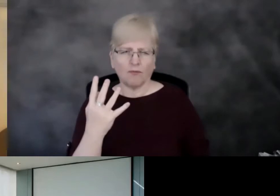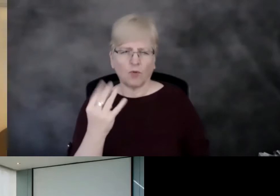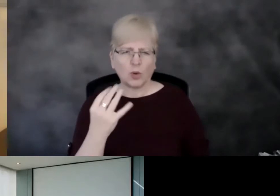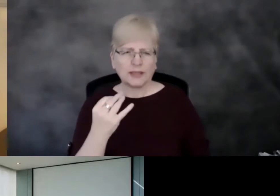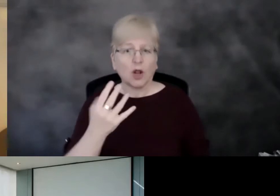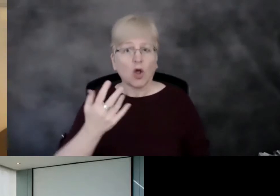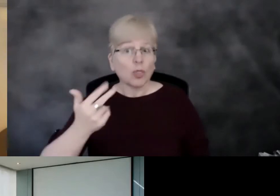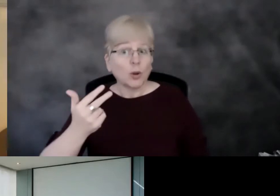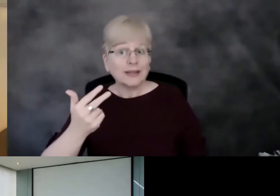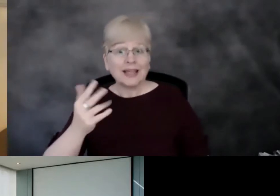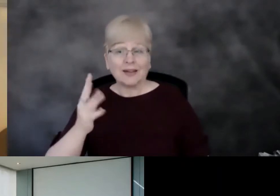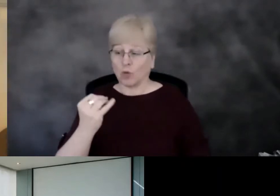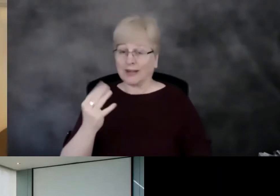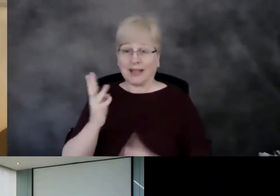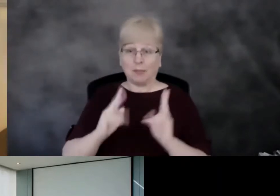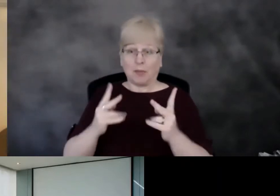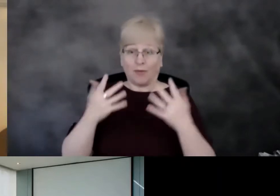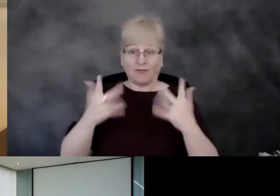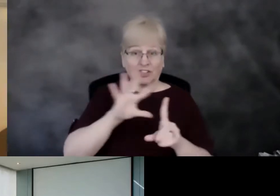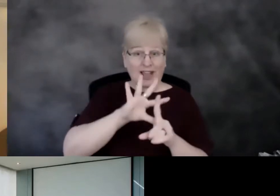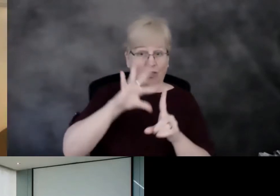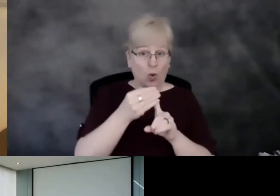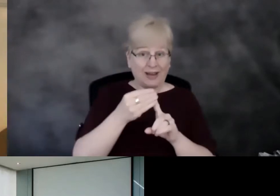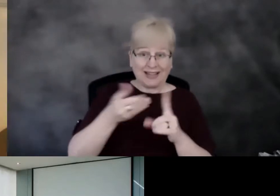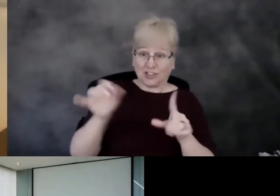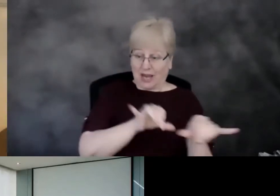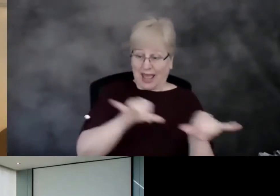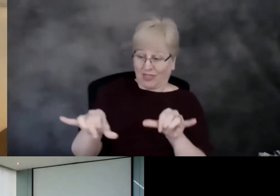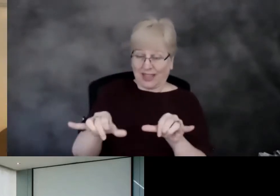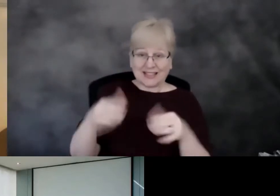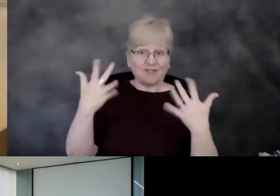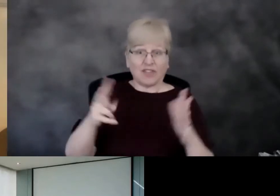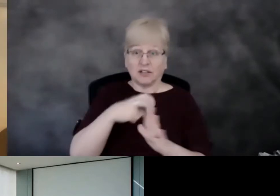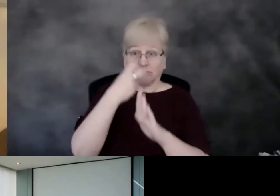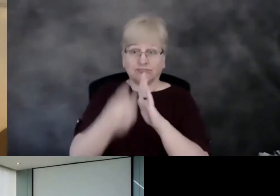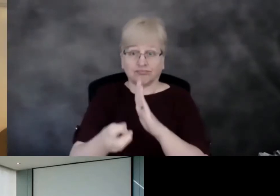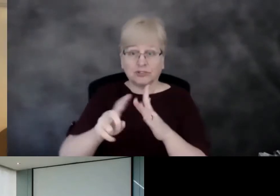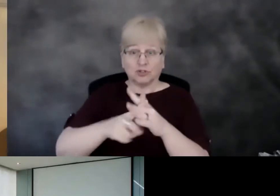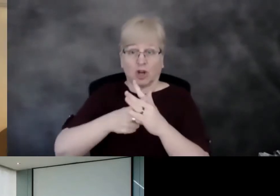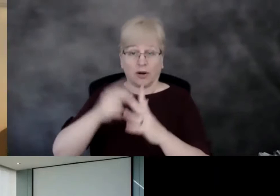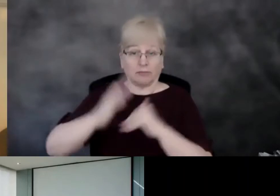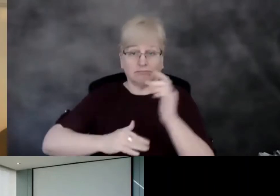jumped on an already done it. 16:15:37 And I think we are going to show